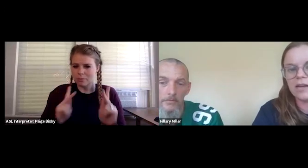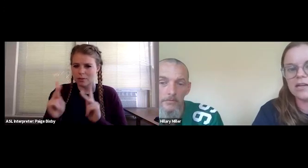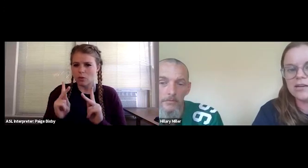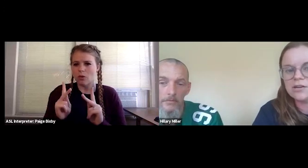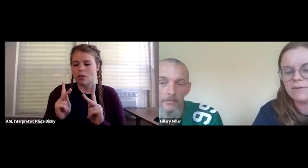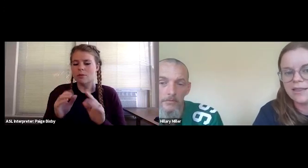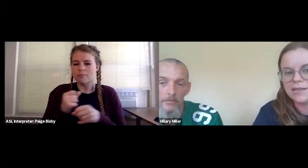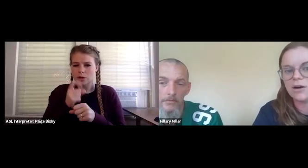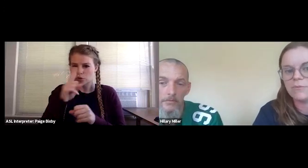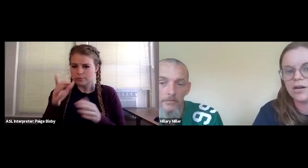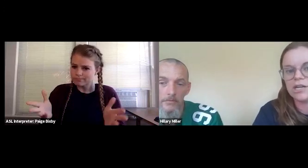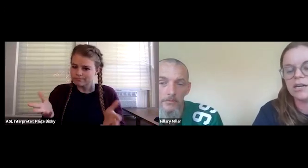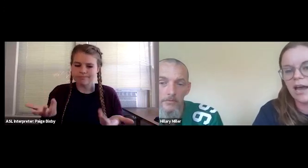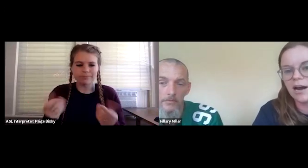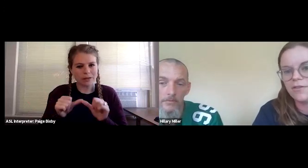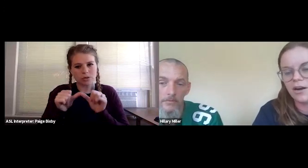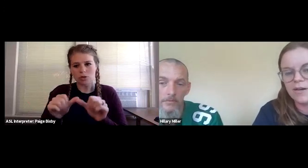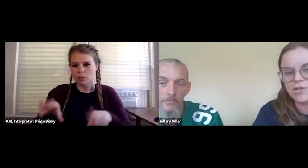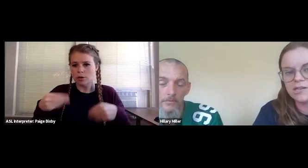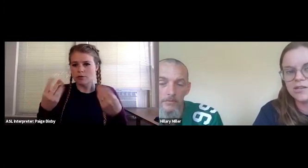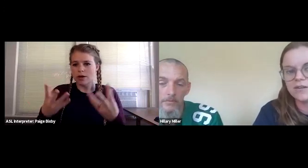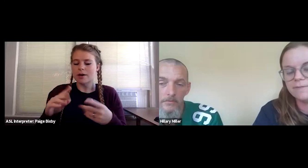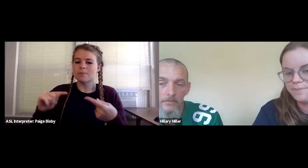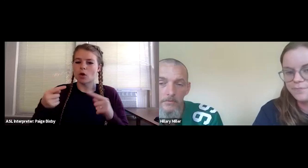we can continue to provide this harm reduction care that our patients deserve.